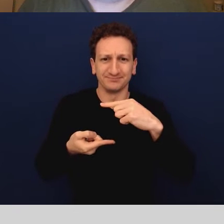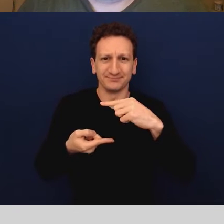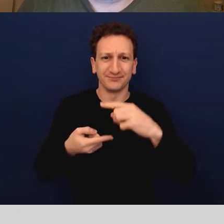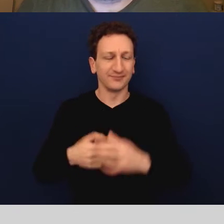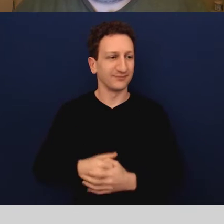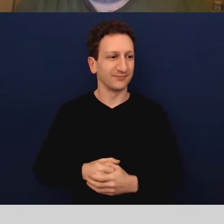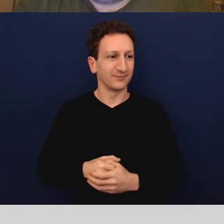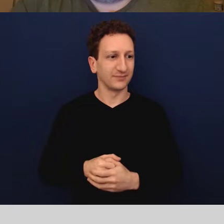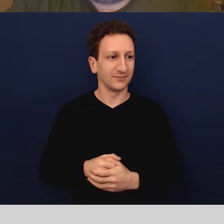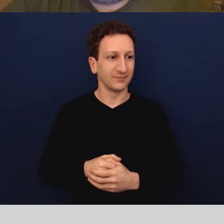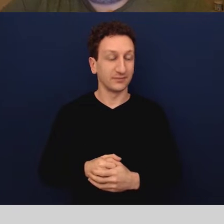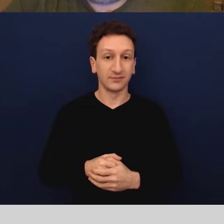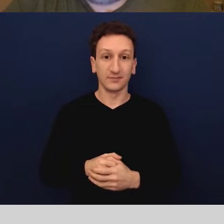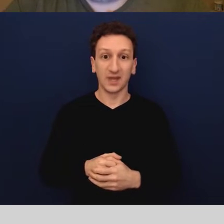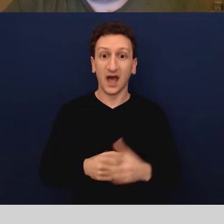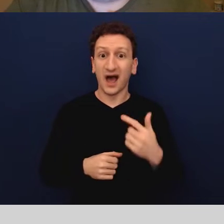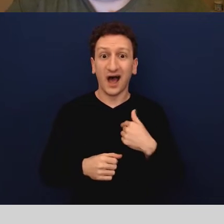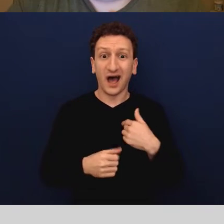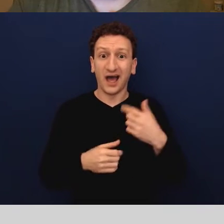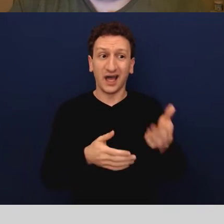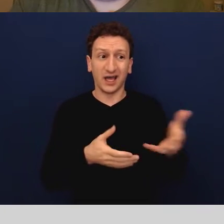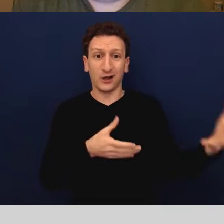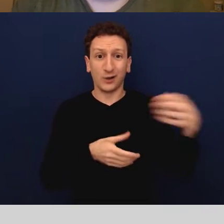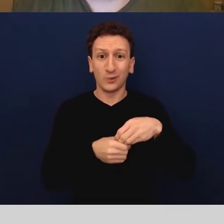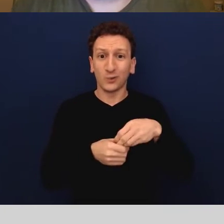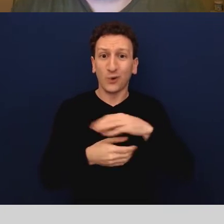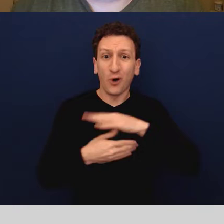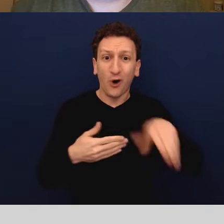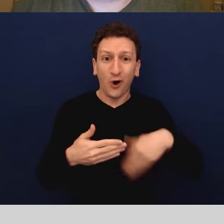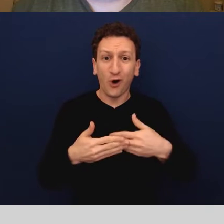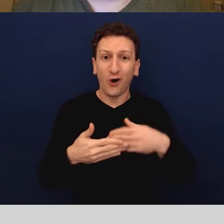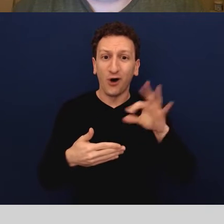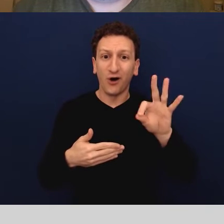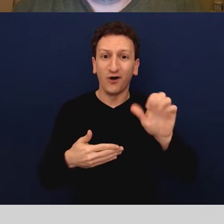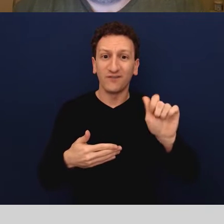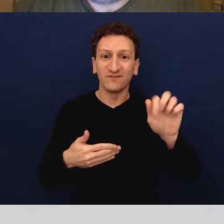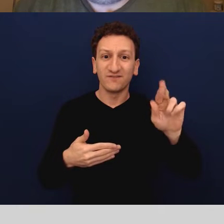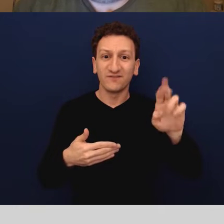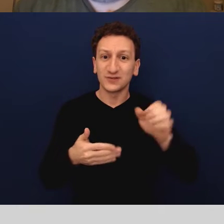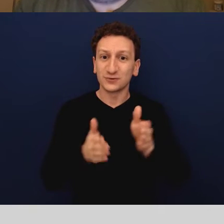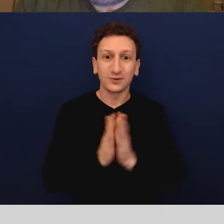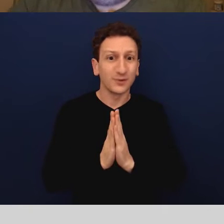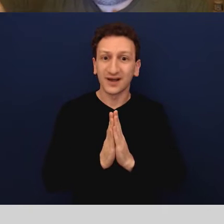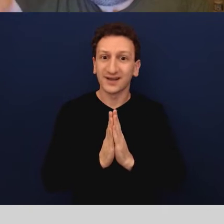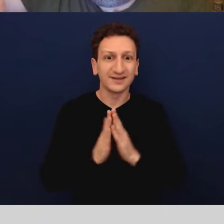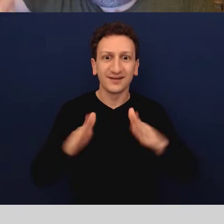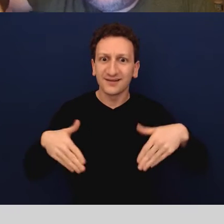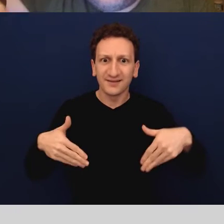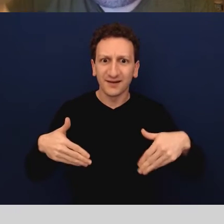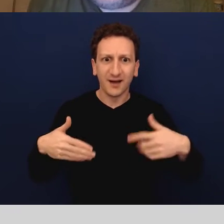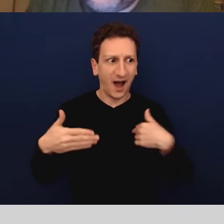with allowing myself to implement only partially for the sake of teaching and allowing myself to cut off some parts